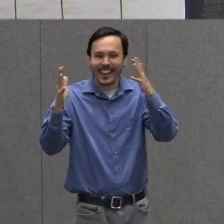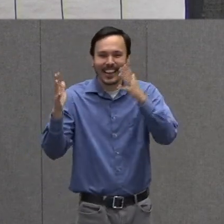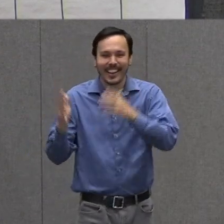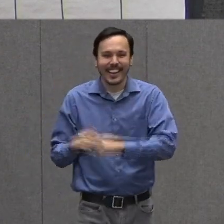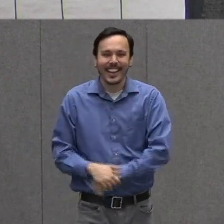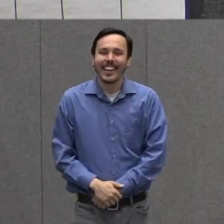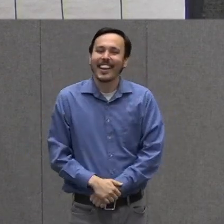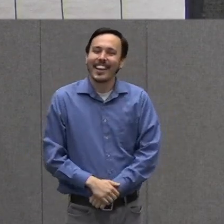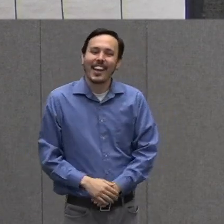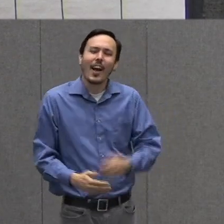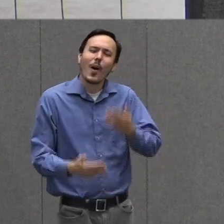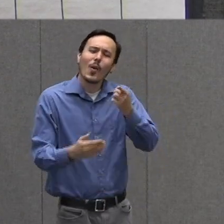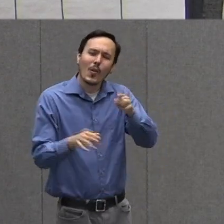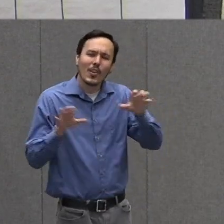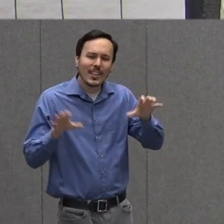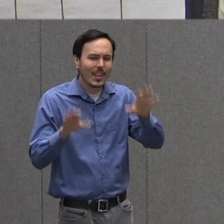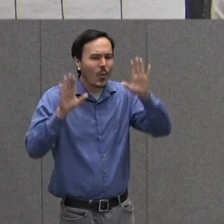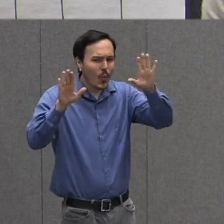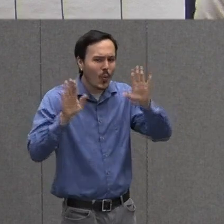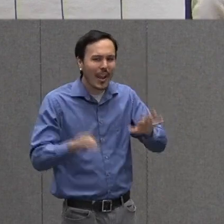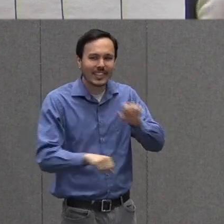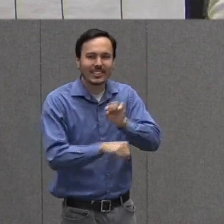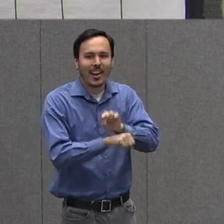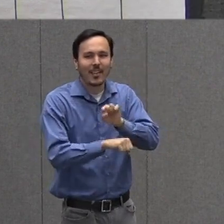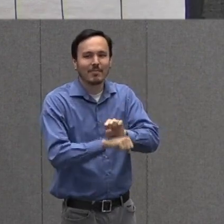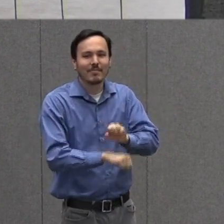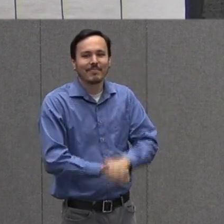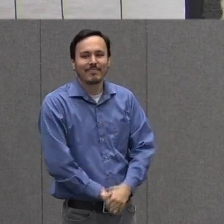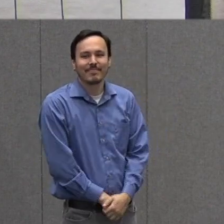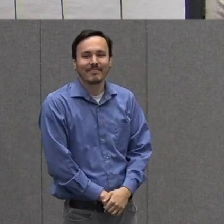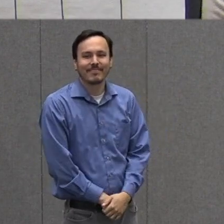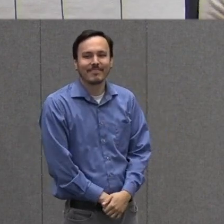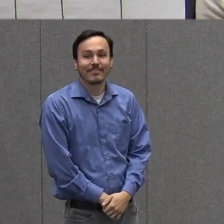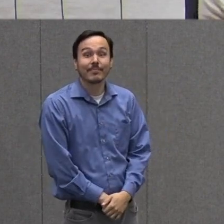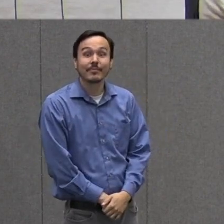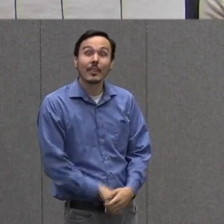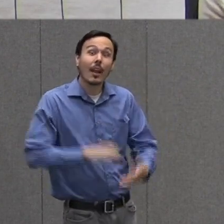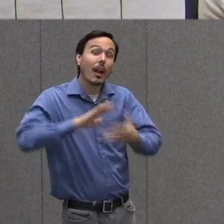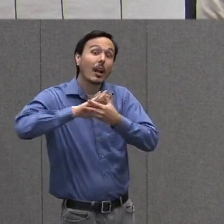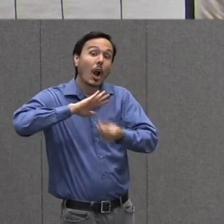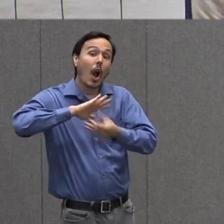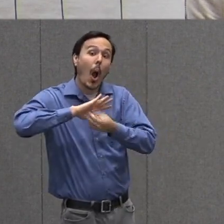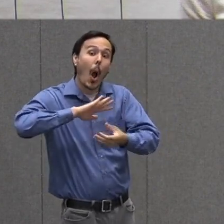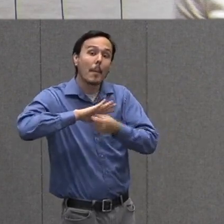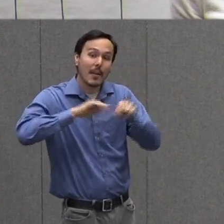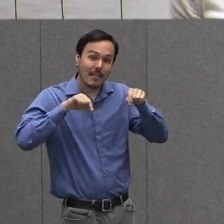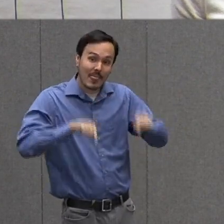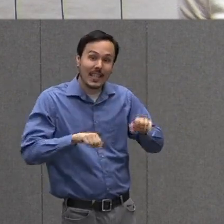You all did such a wonderful job. A copy of this chant is going to be available